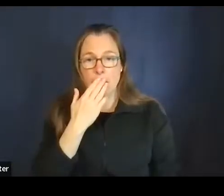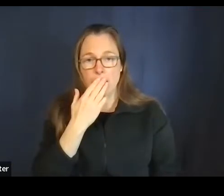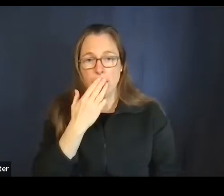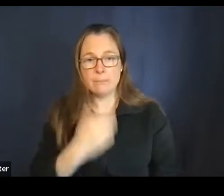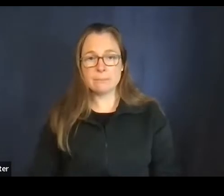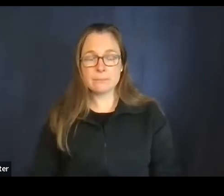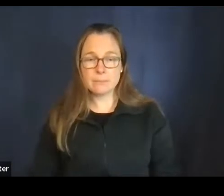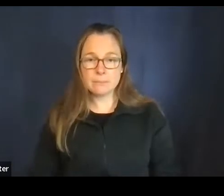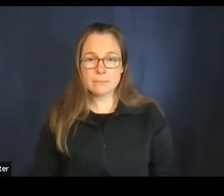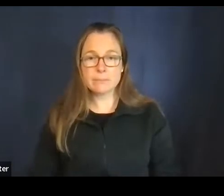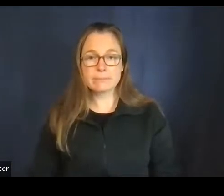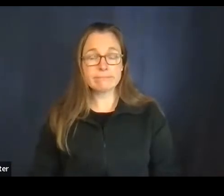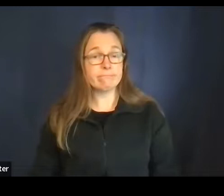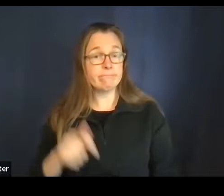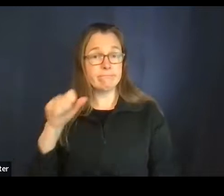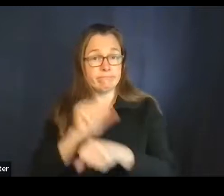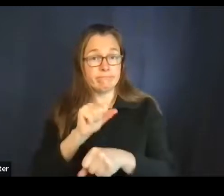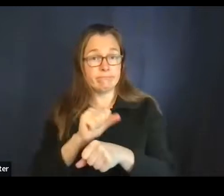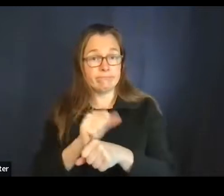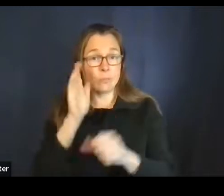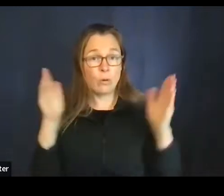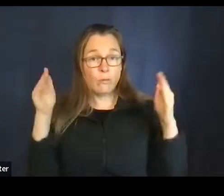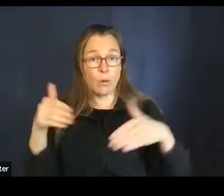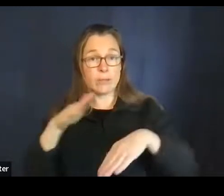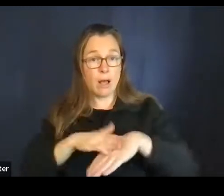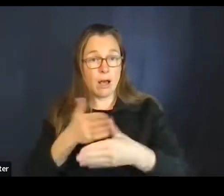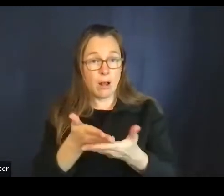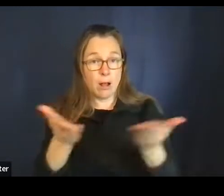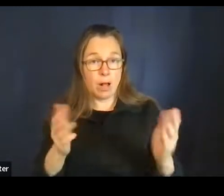We will center you in our work every day and continue to work to gain your trust